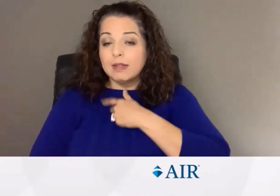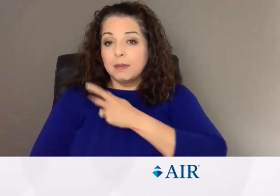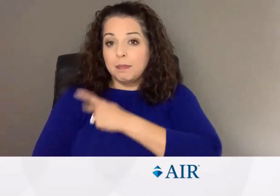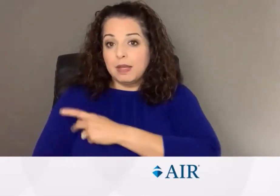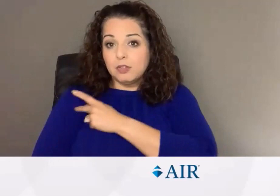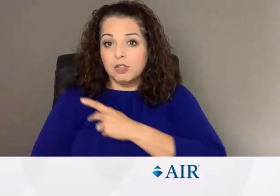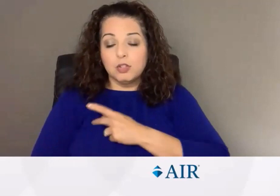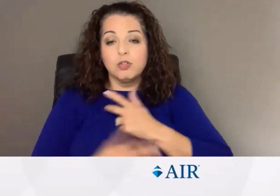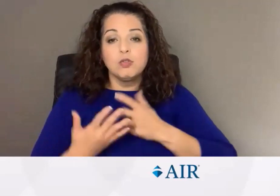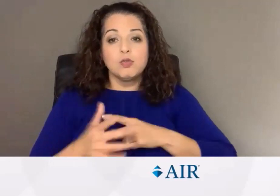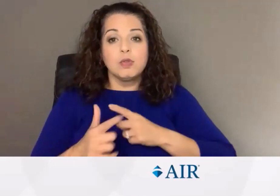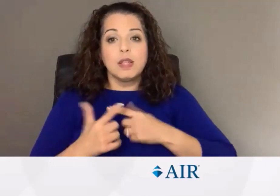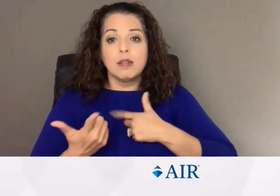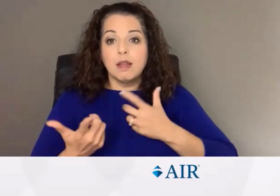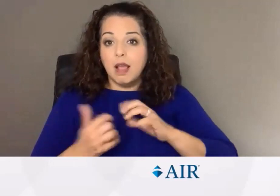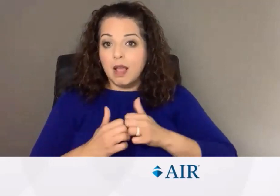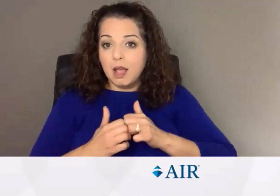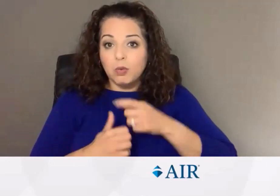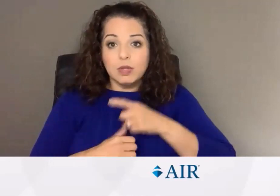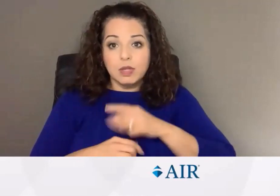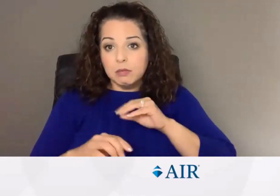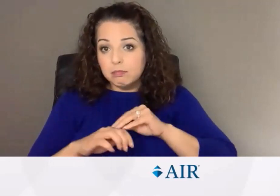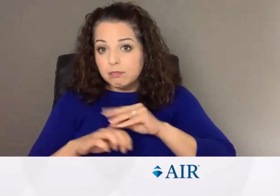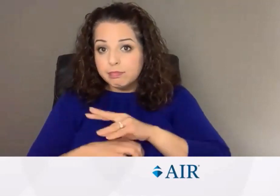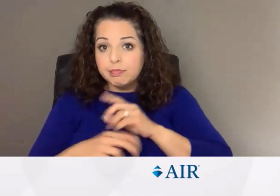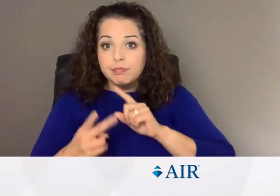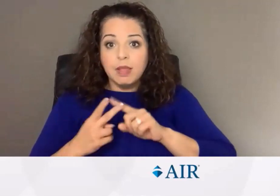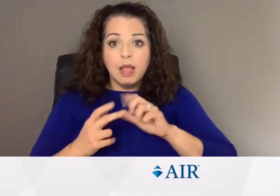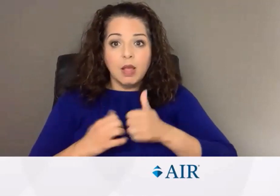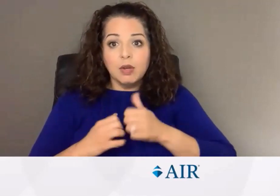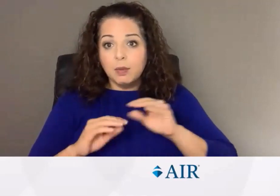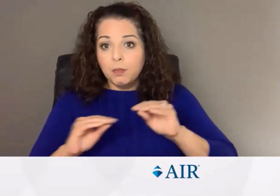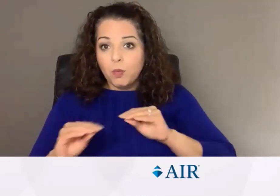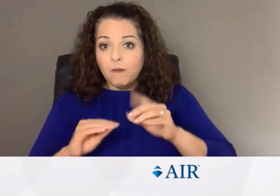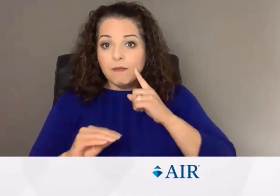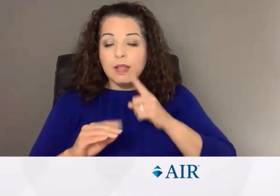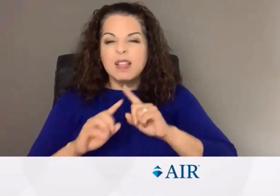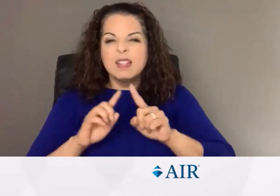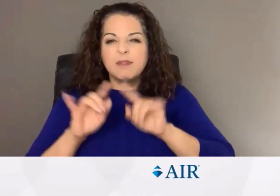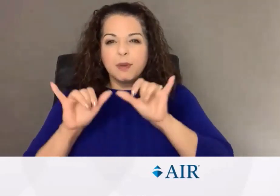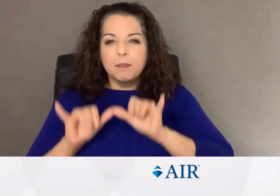improved at different also measuring outcomes.